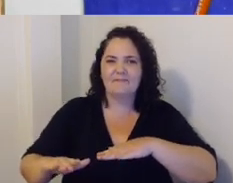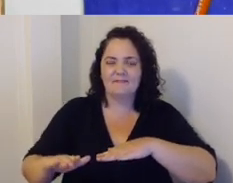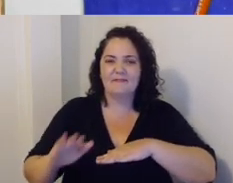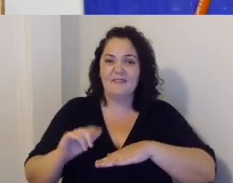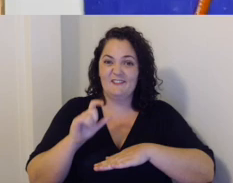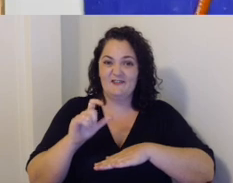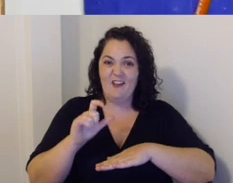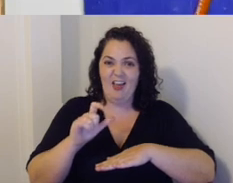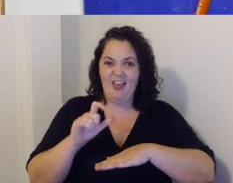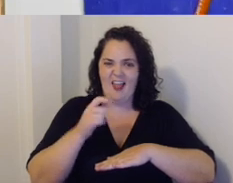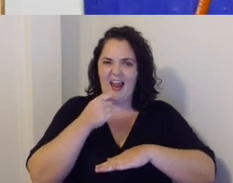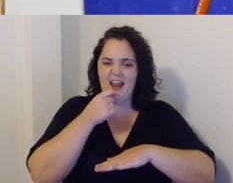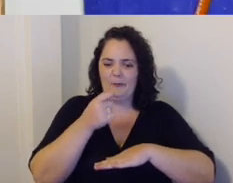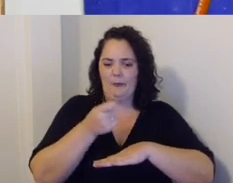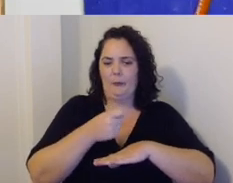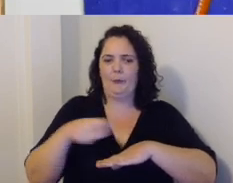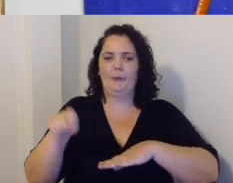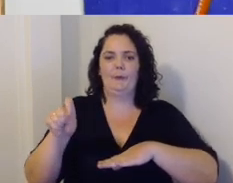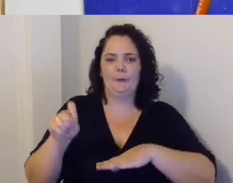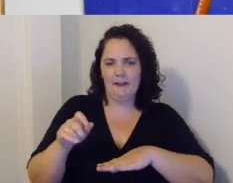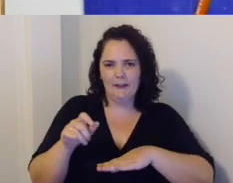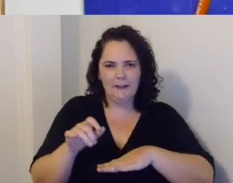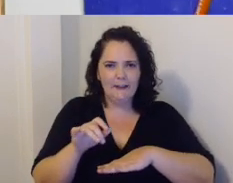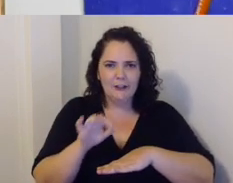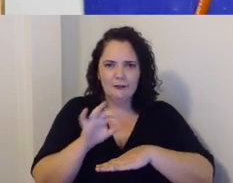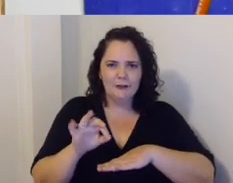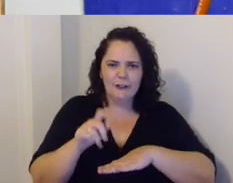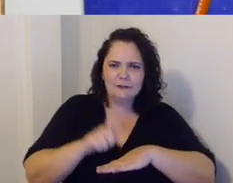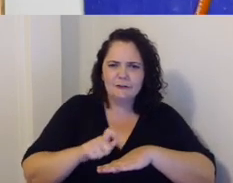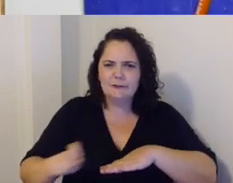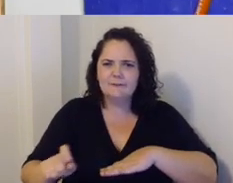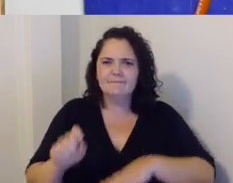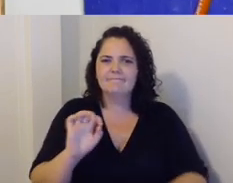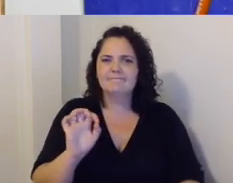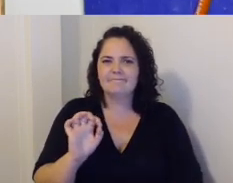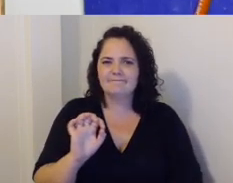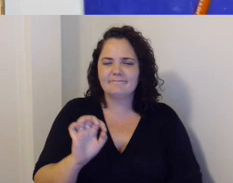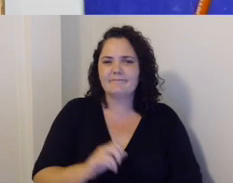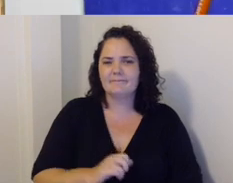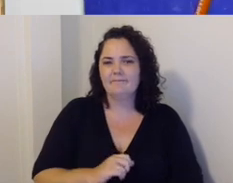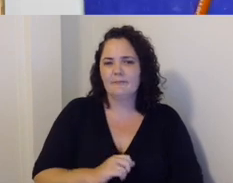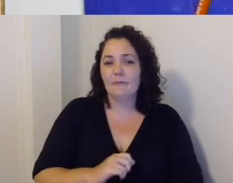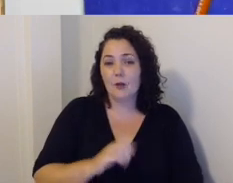and so the charcoal is just riding on top of that talc so if you're using talc, use it sparingly but